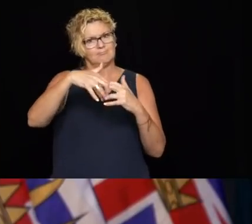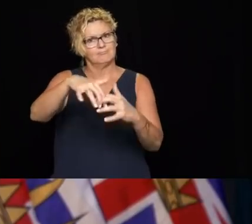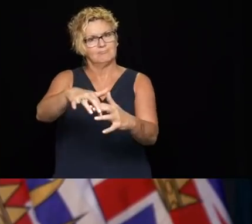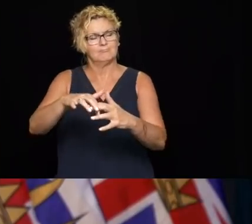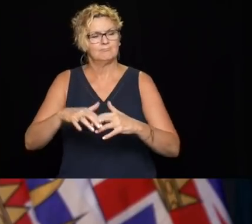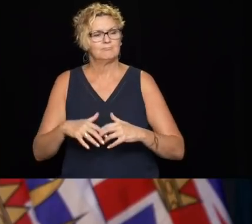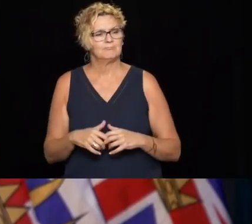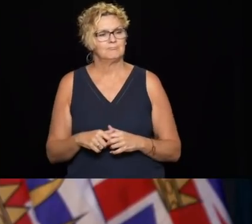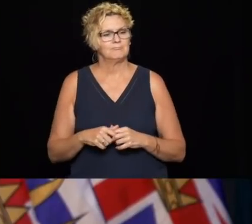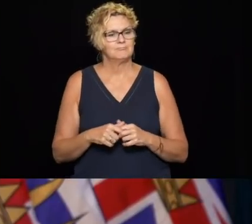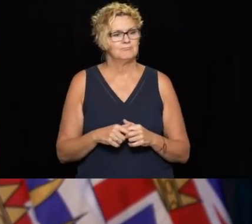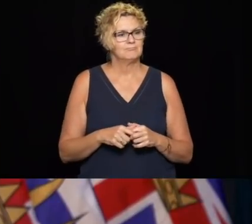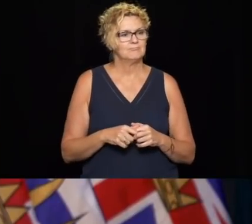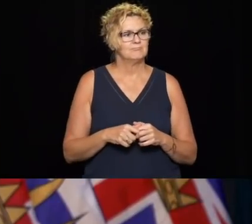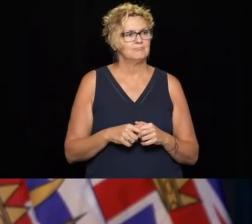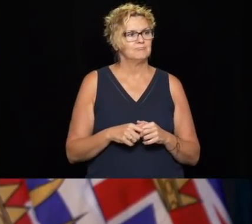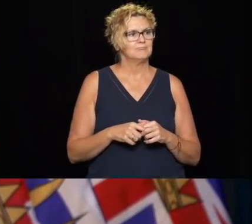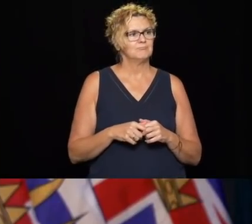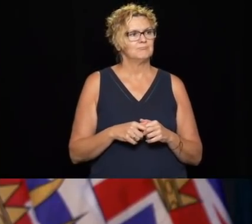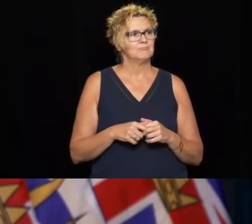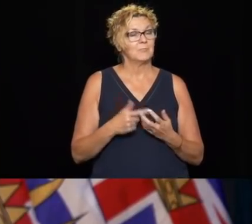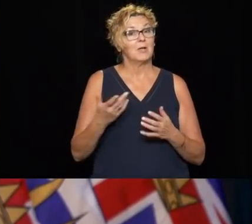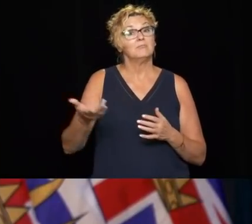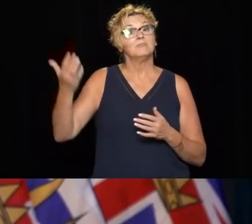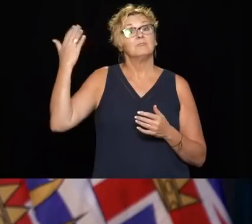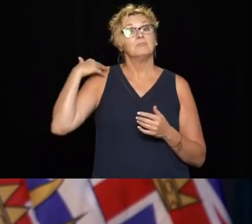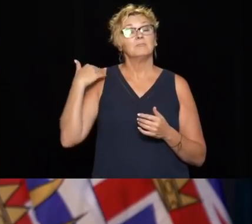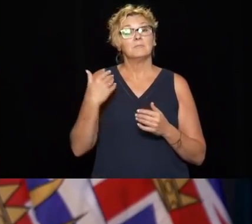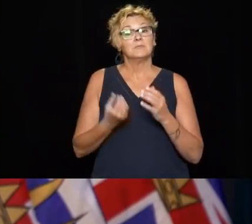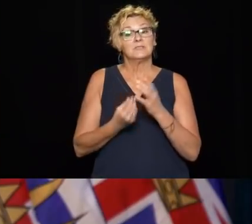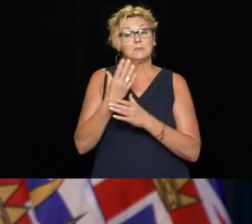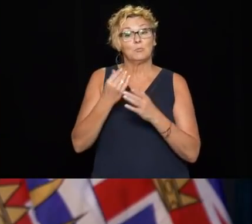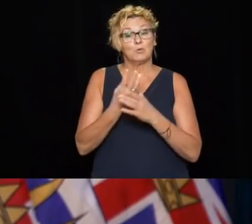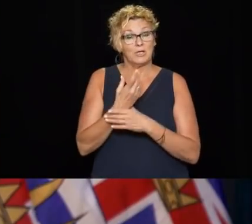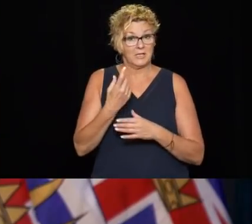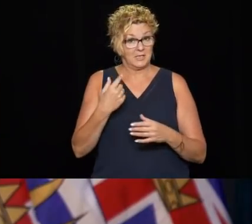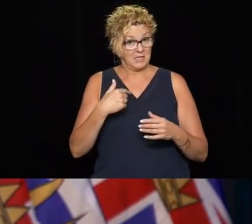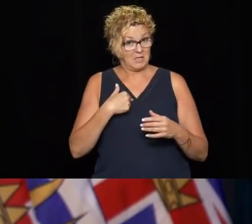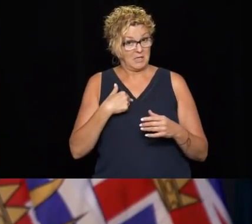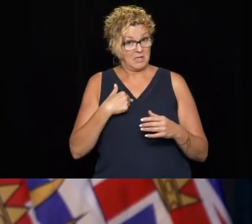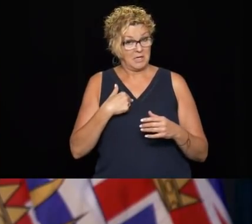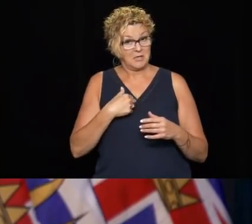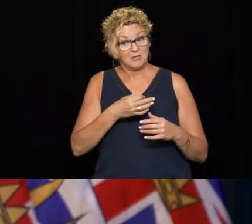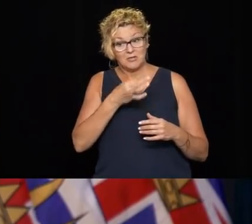keeping this virus at a level that we can manage in our community and get everything else started as well.